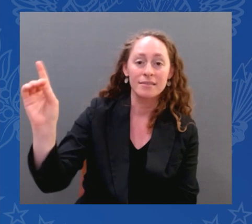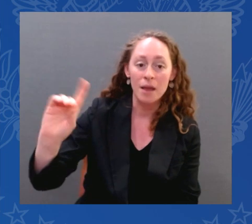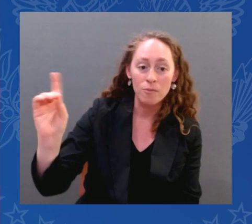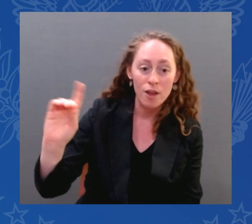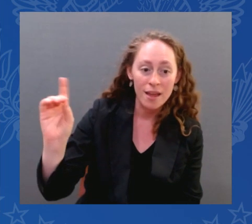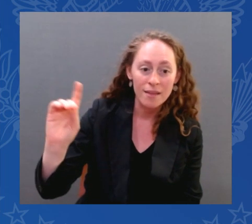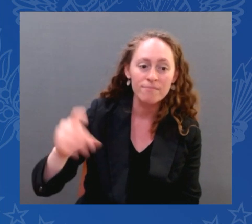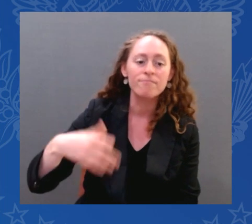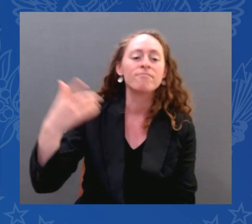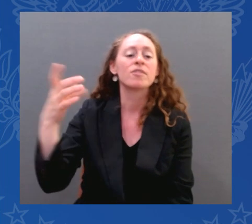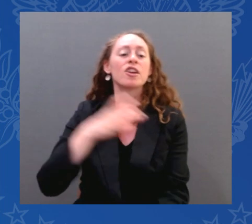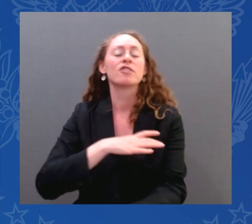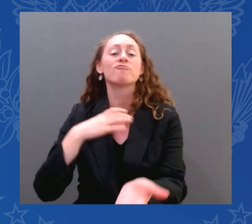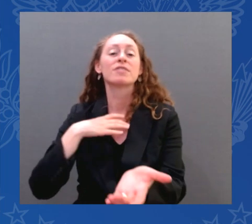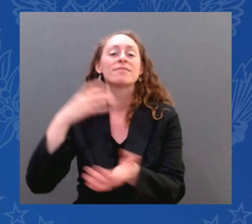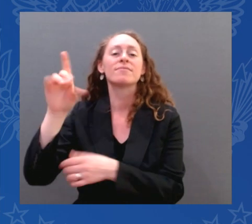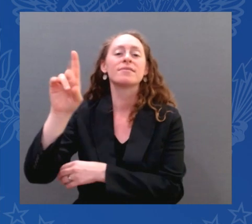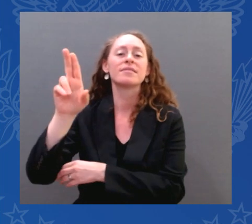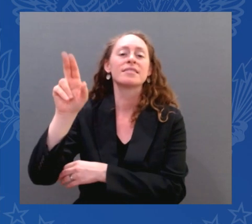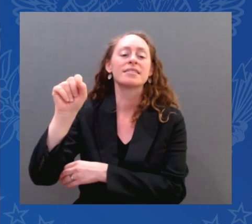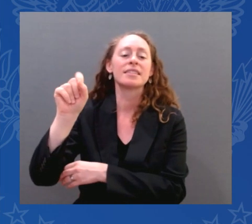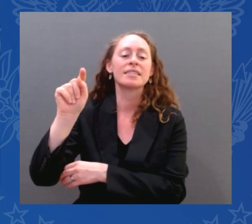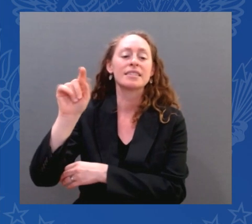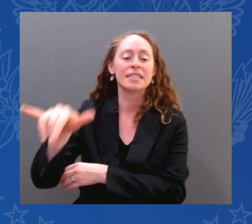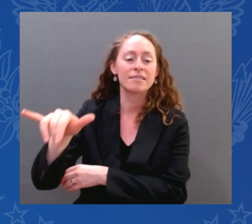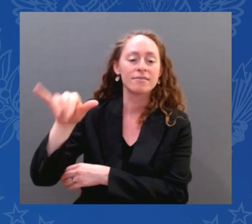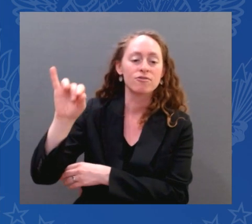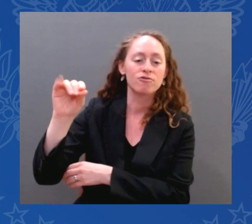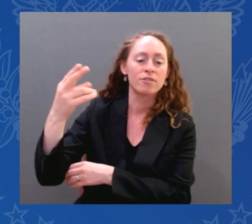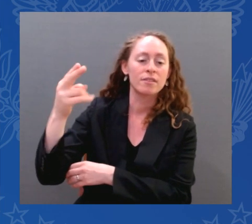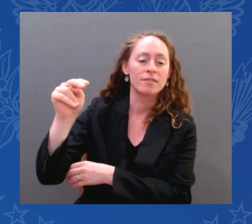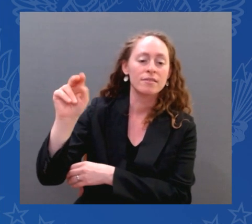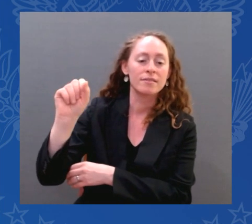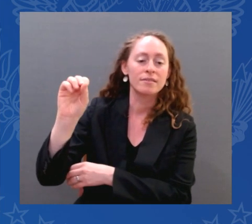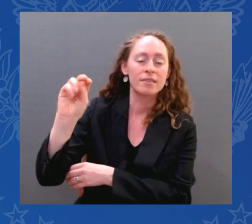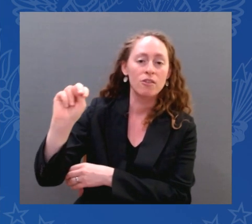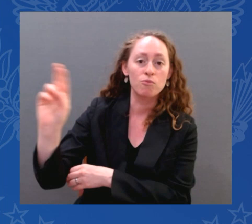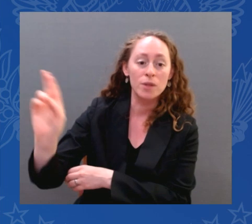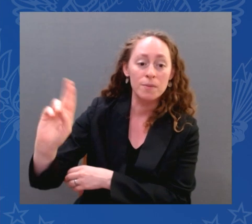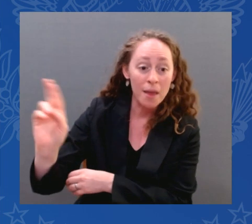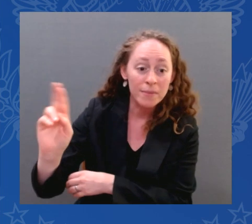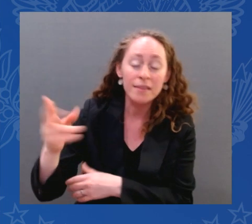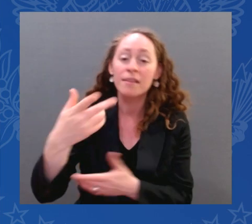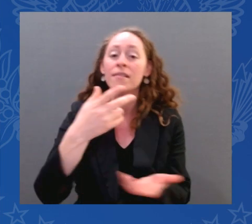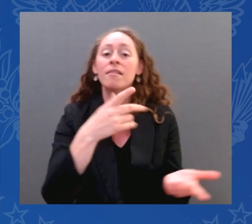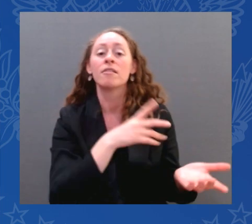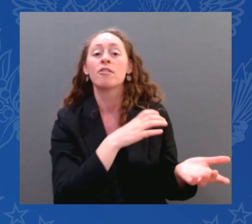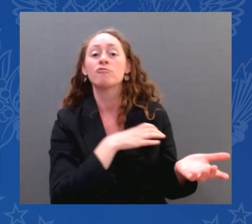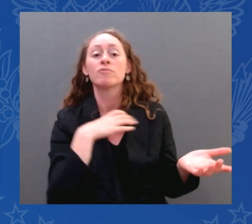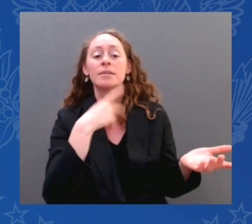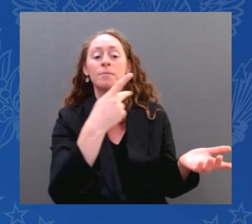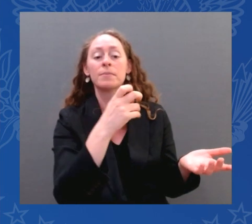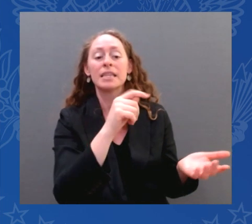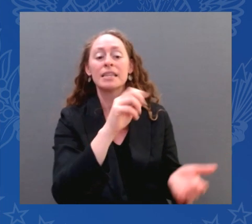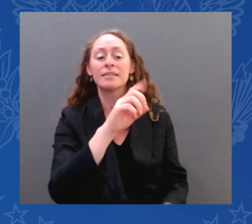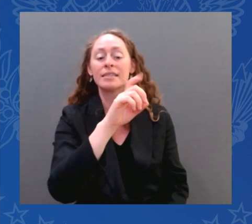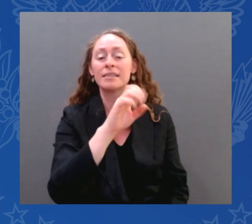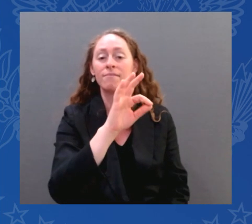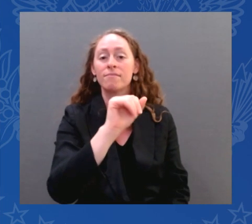who supported this critical legislation. And you did it so quickly. Thank you. Thank you. Thank you for working across the aisle